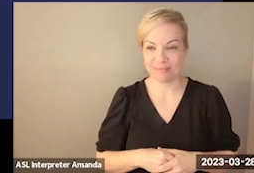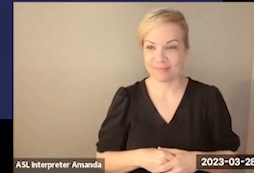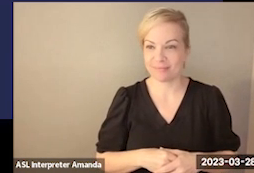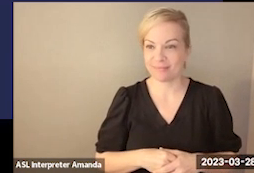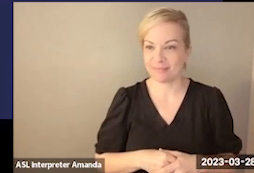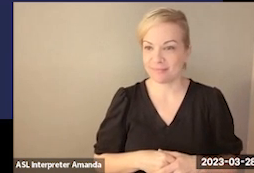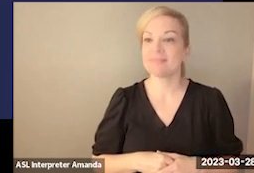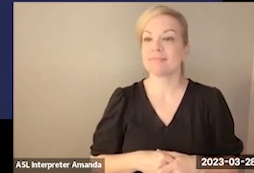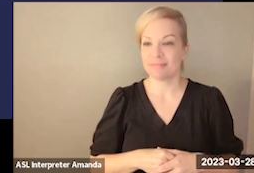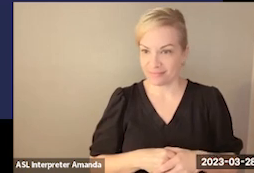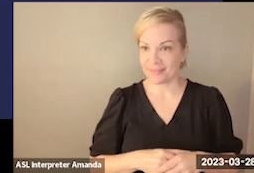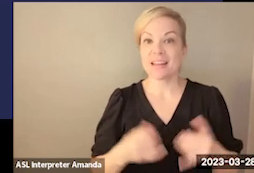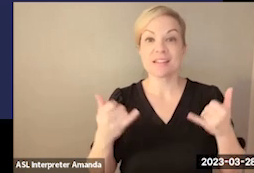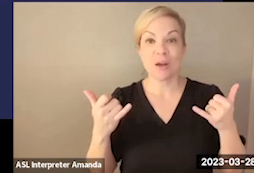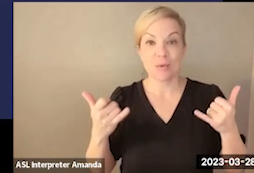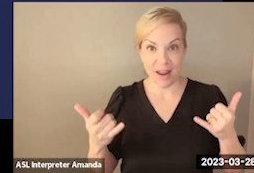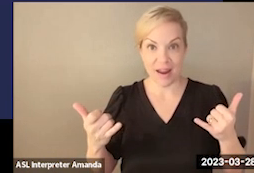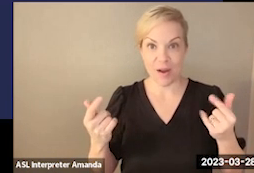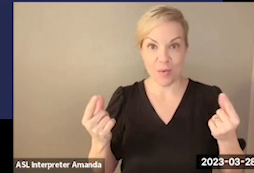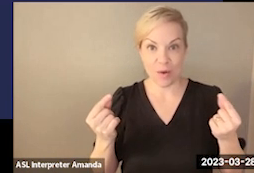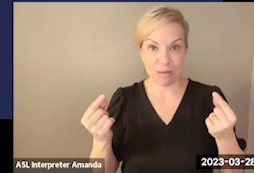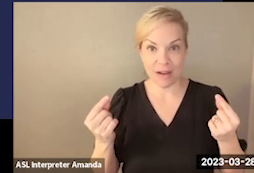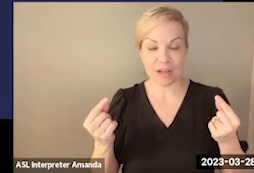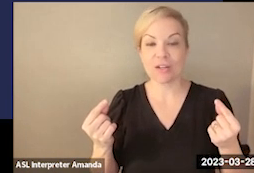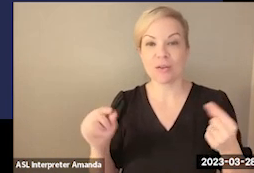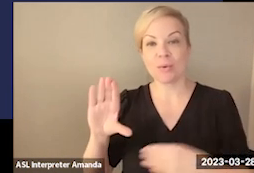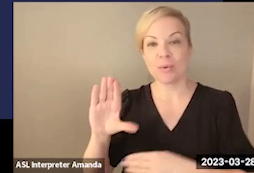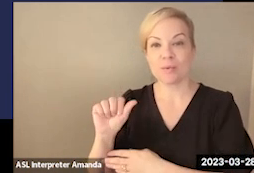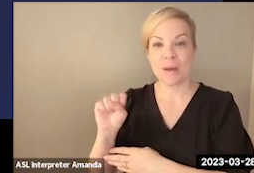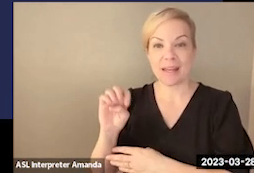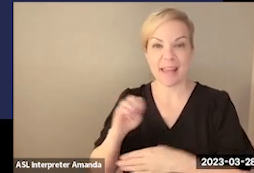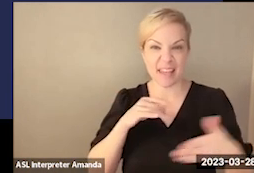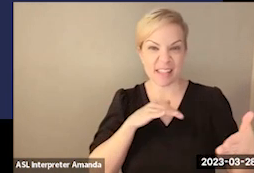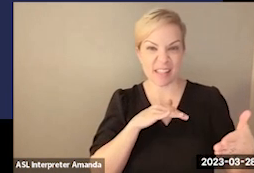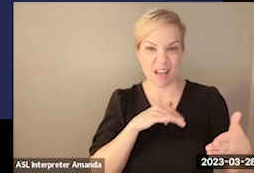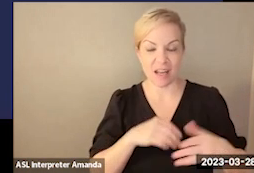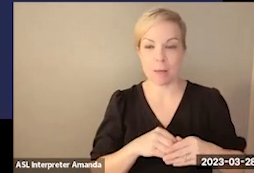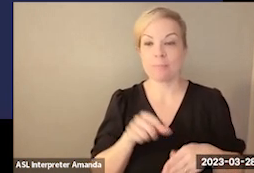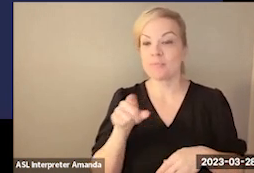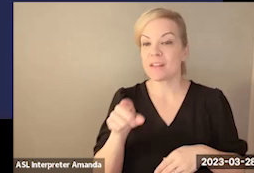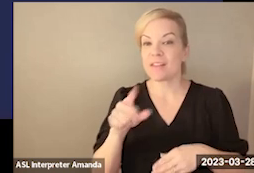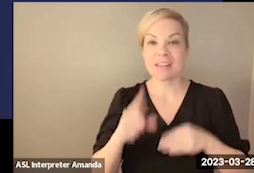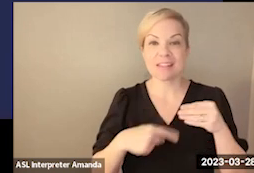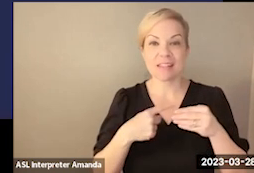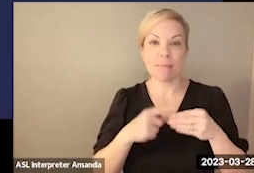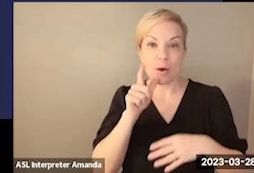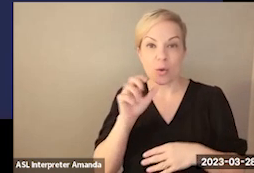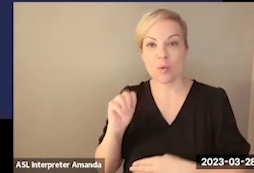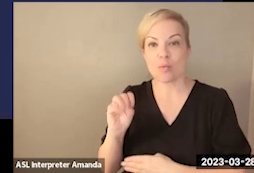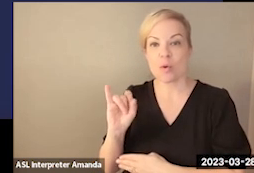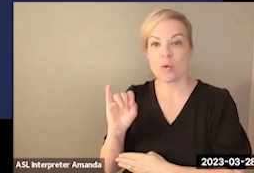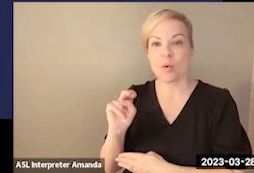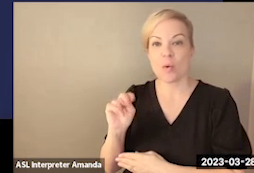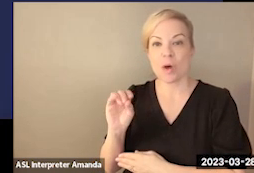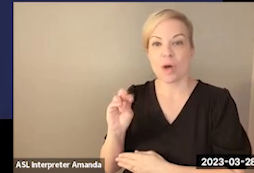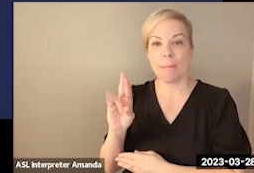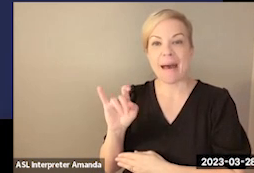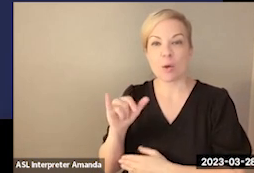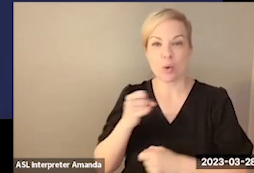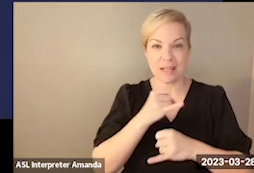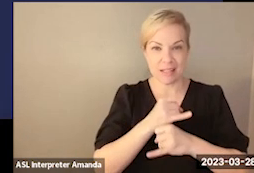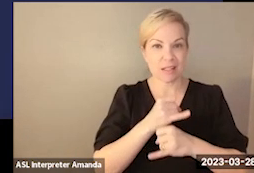Debbie Stine, Science & Technology Policy Academy: Okay. So now, i'm gonna give a case study. This is about, you know, minority serving institutions, which is a, you know, very